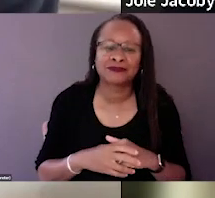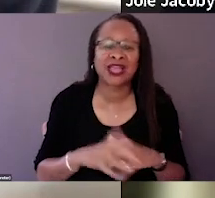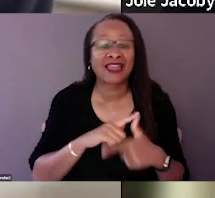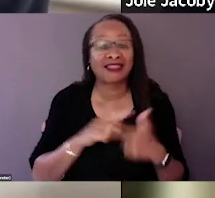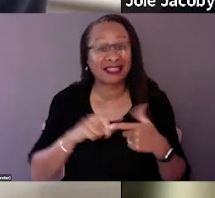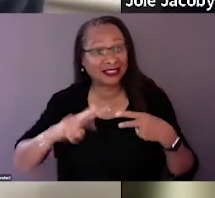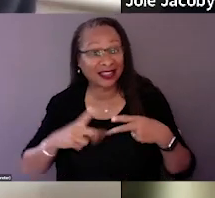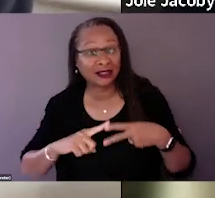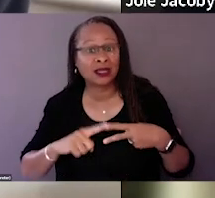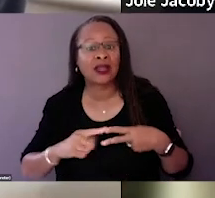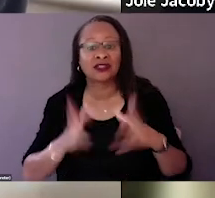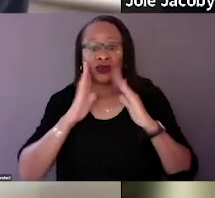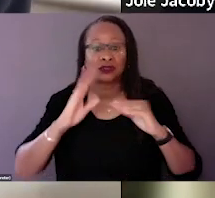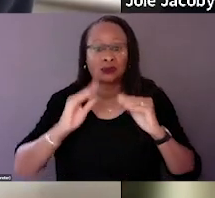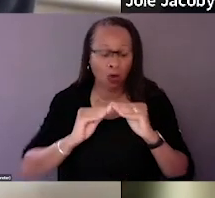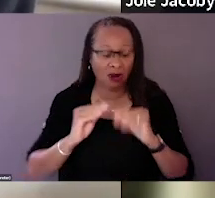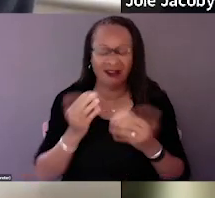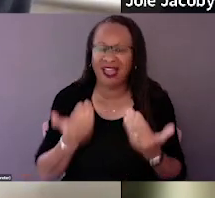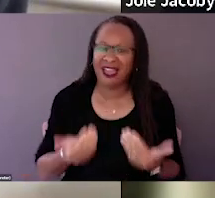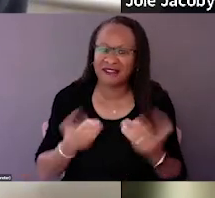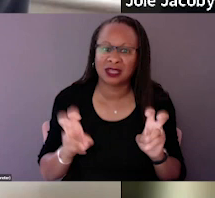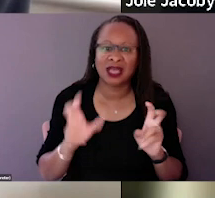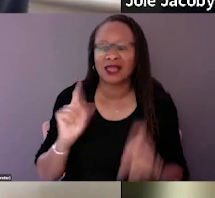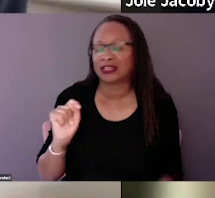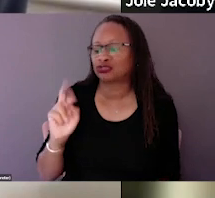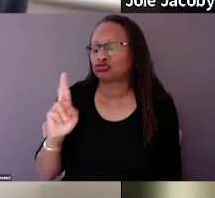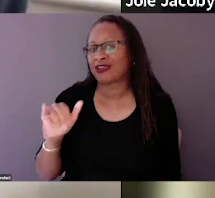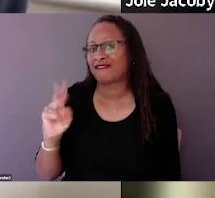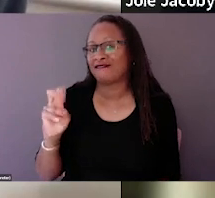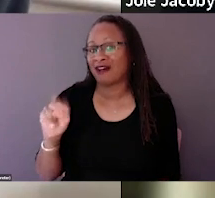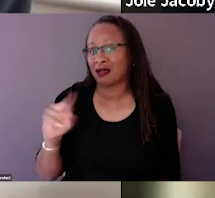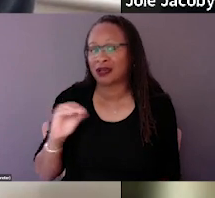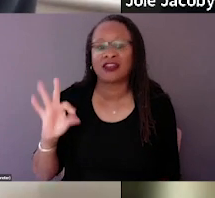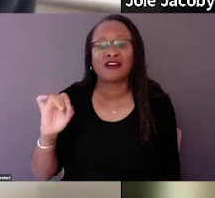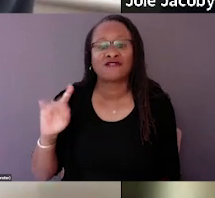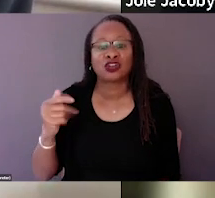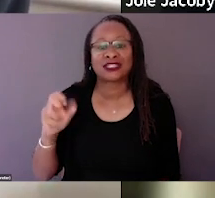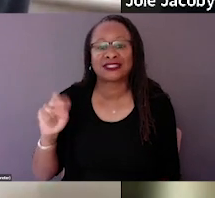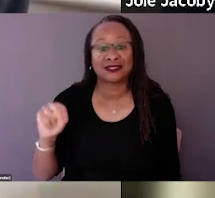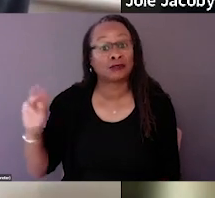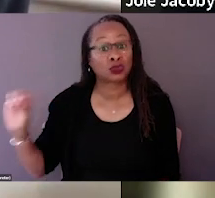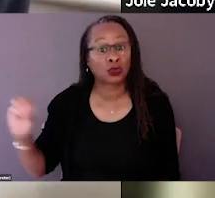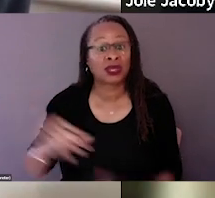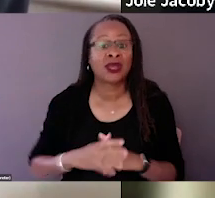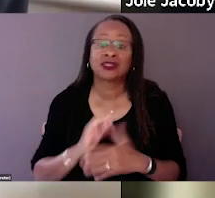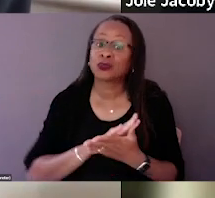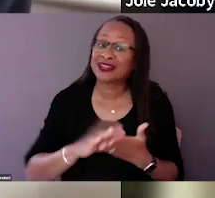which deals with more heavier themes like Trayvon and Ferguson and things like that. So it was nice to see how the audience